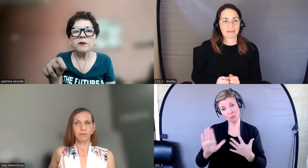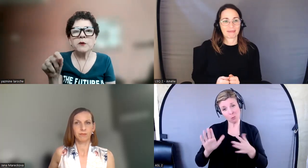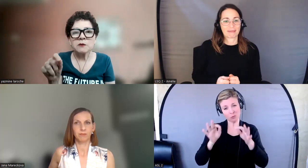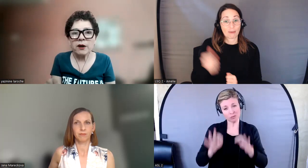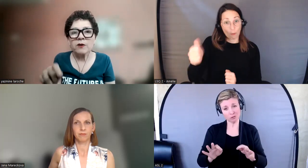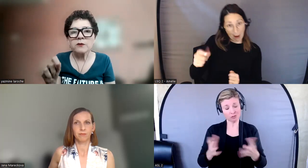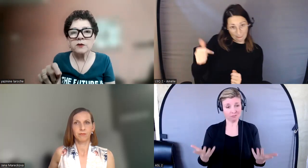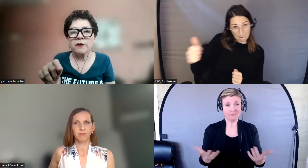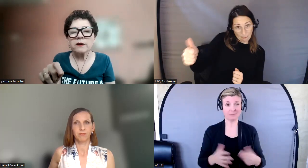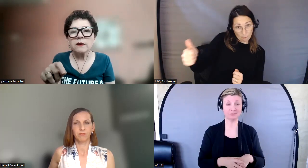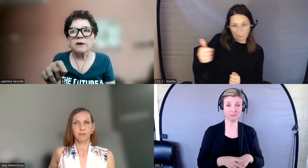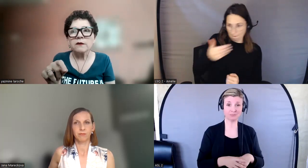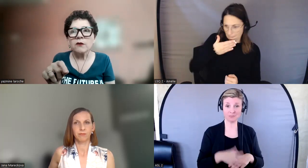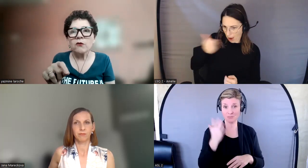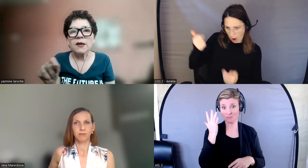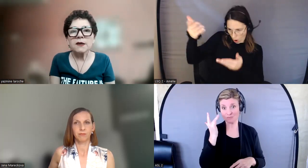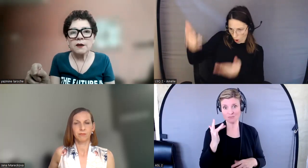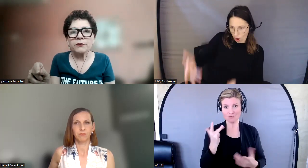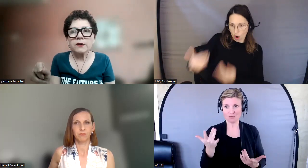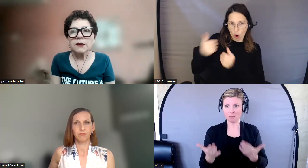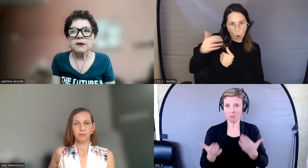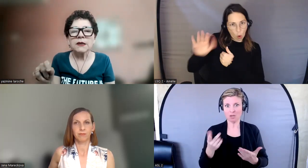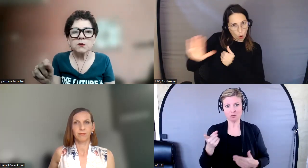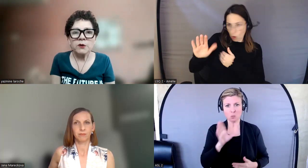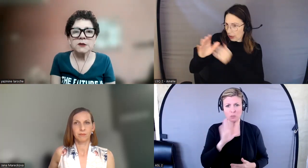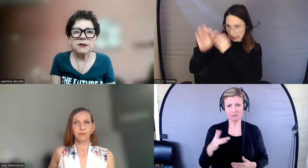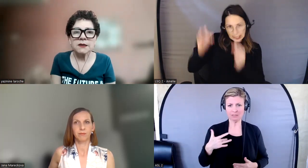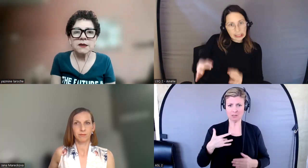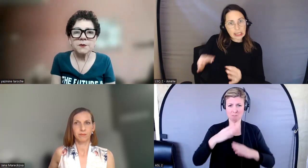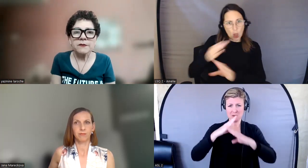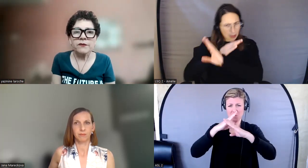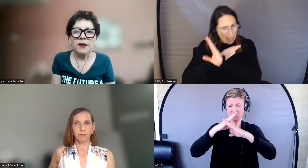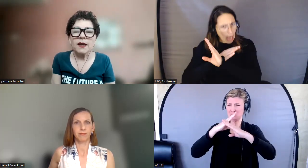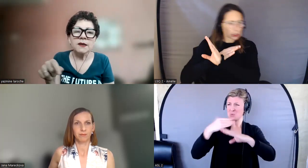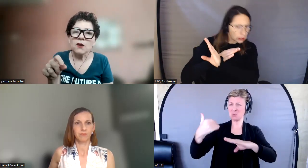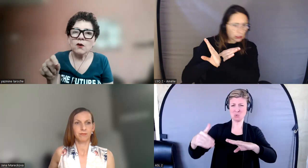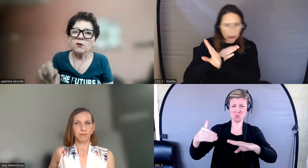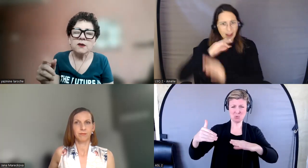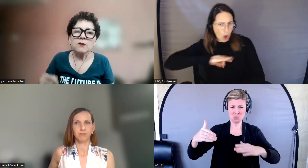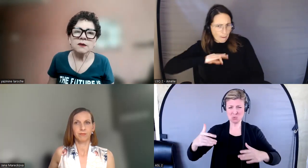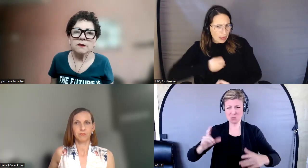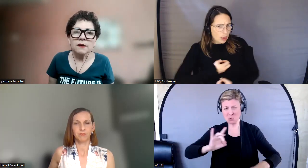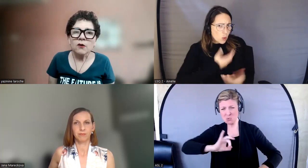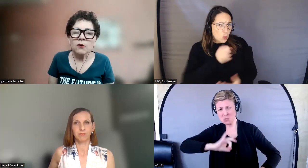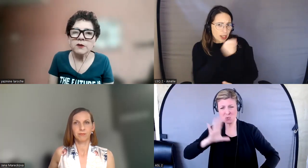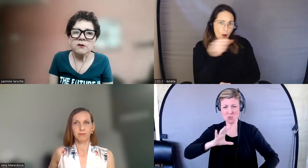those barriers are great enough that it's worth discussing and you only you can only